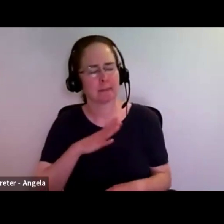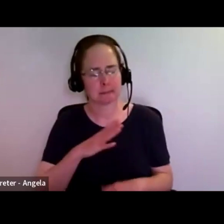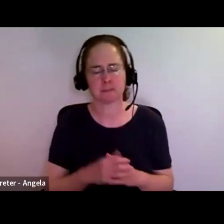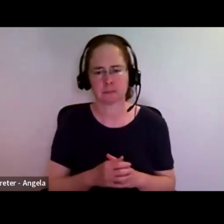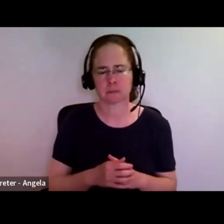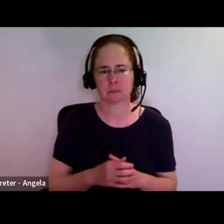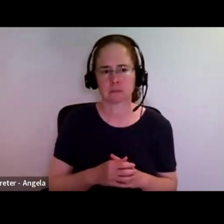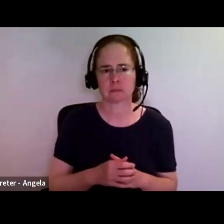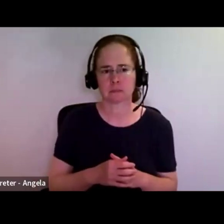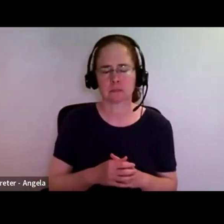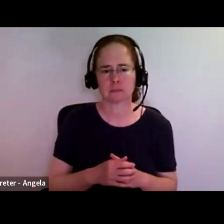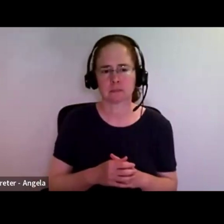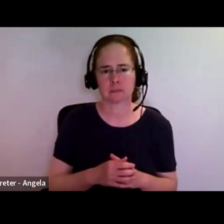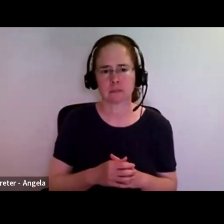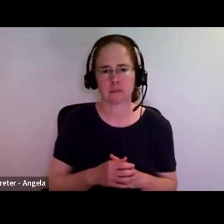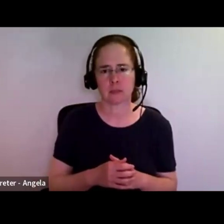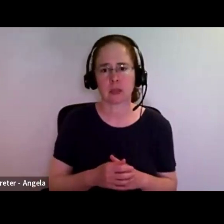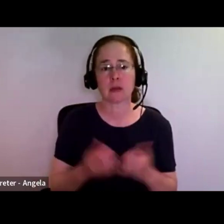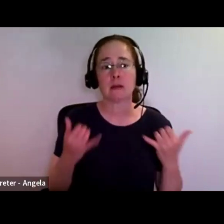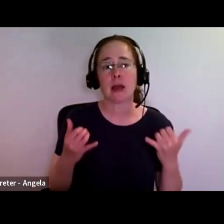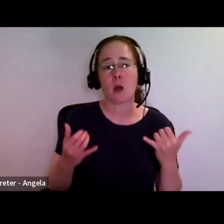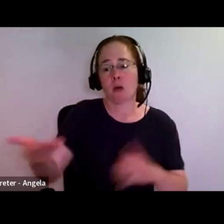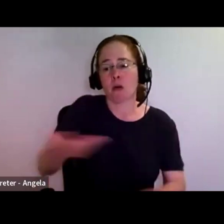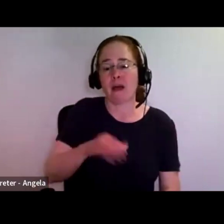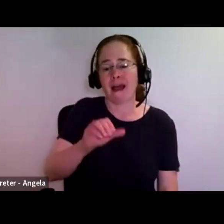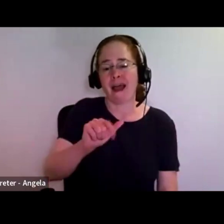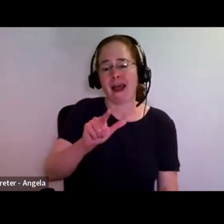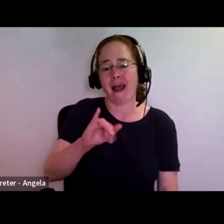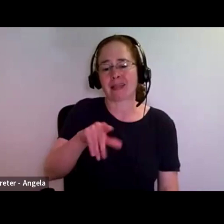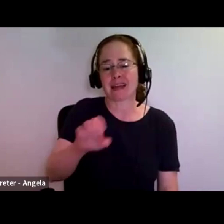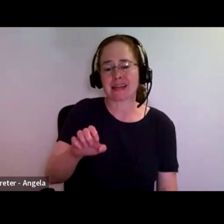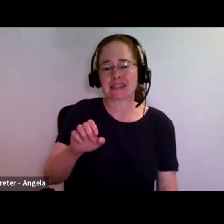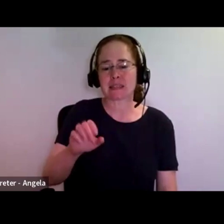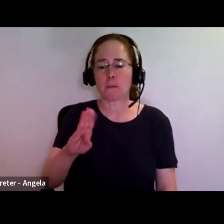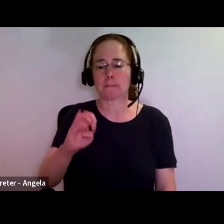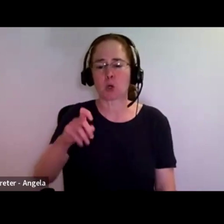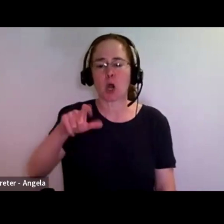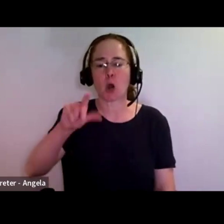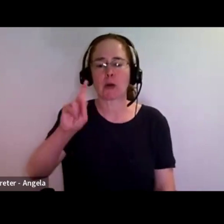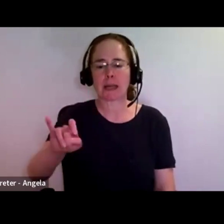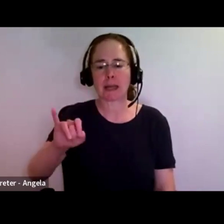co director, Alex Bernardi, to come on screen. Okay, close us